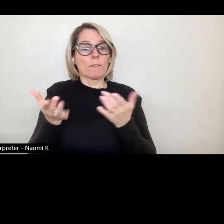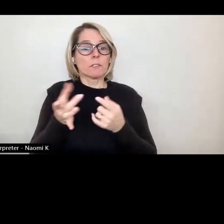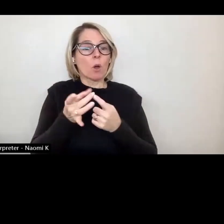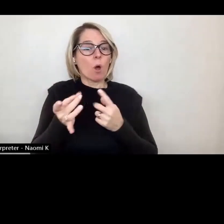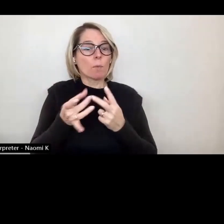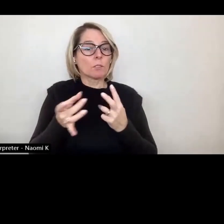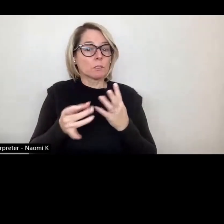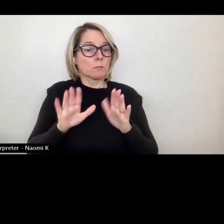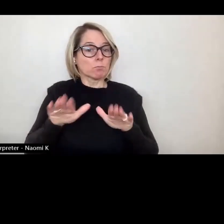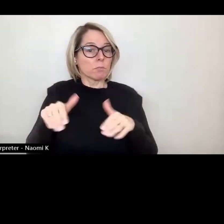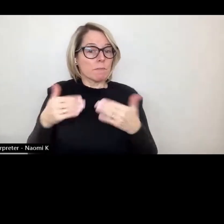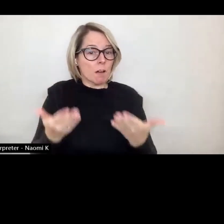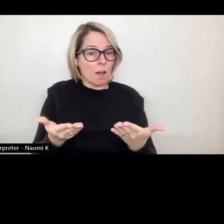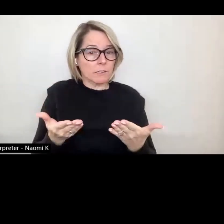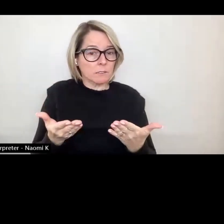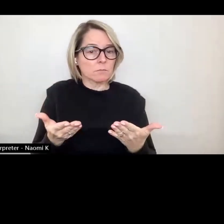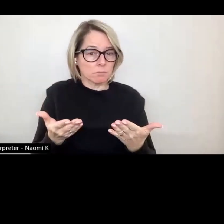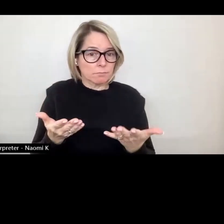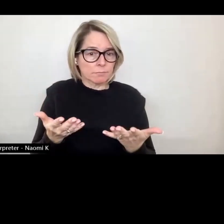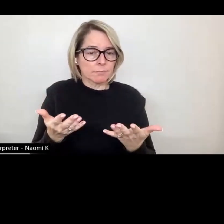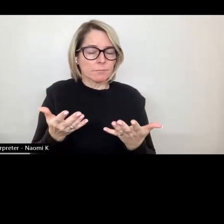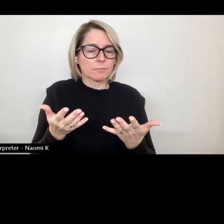That is all to the good for a provider.